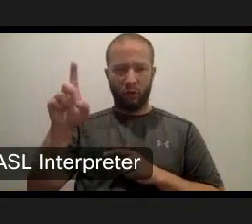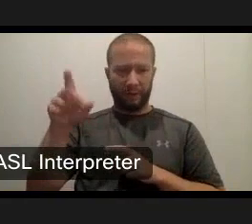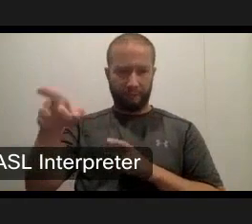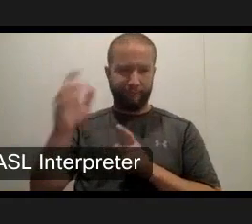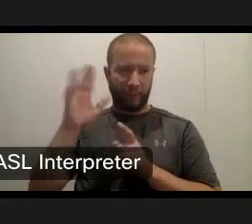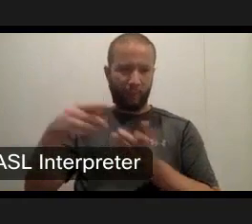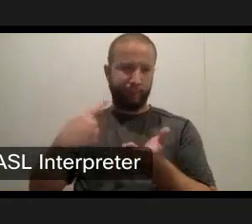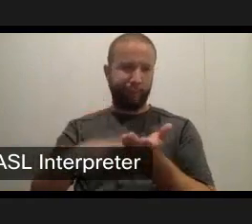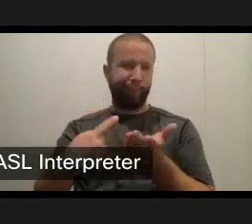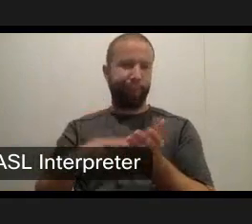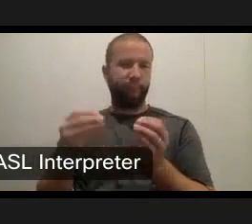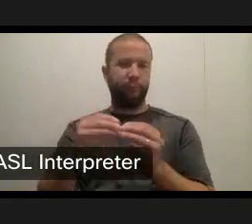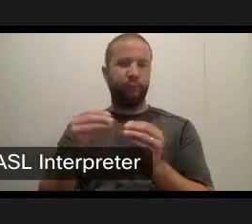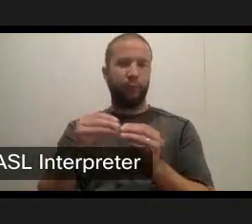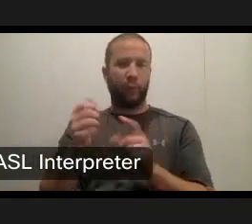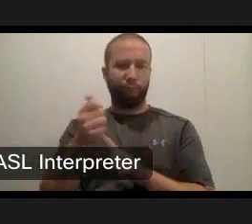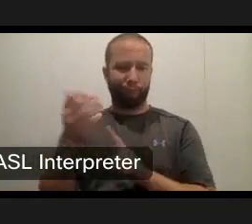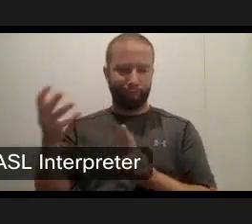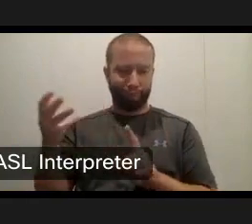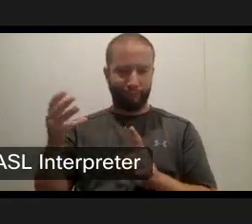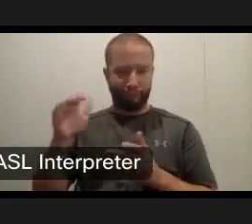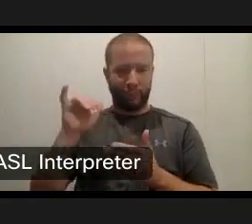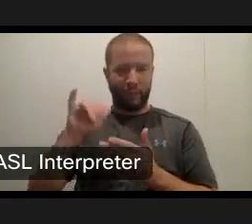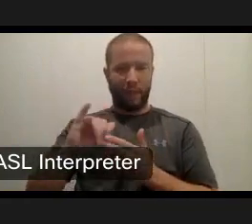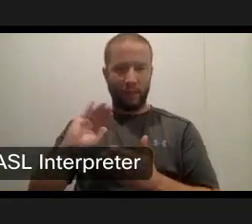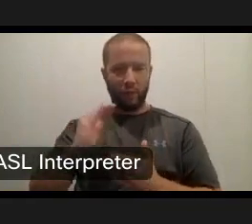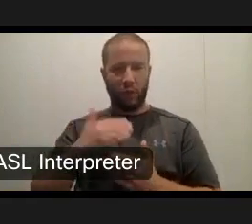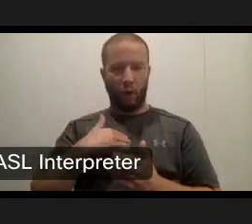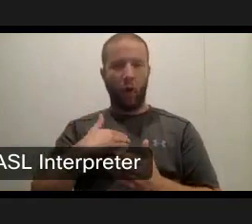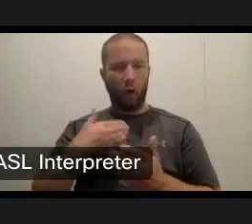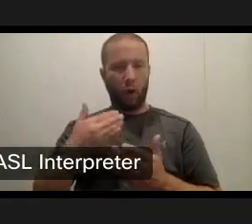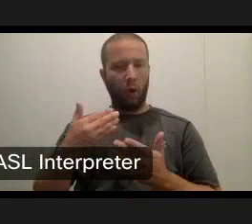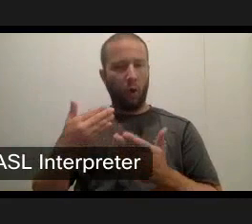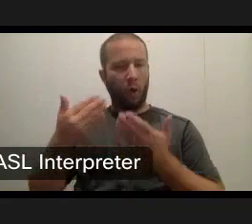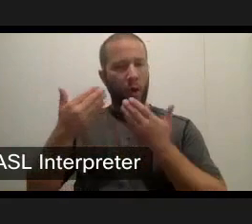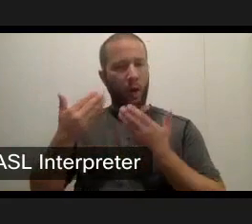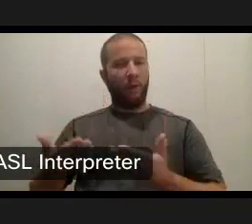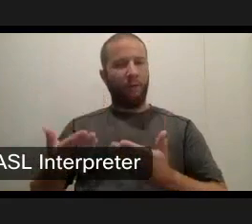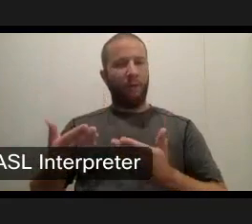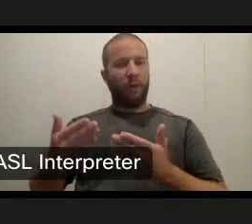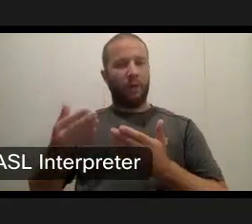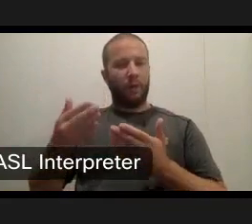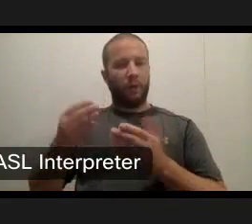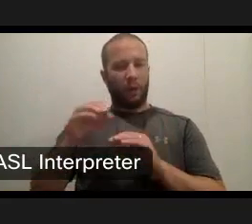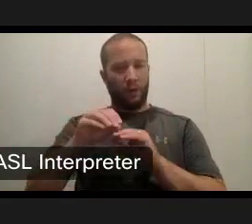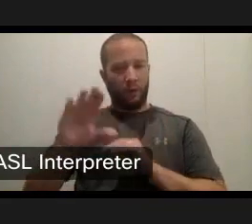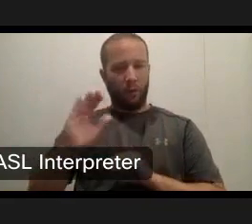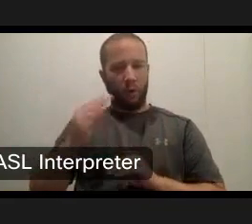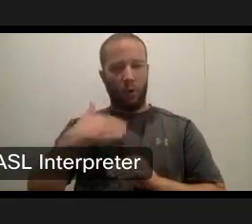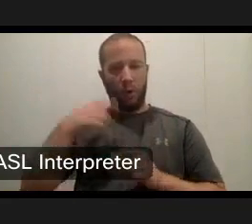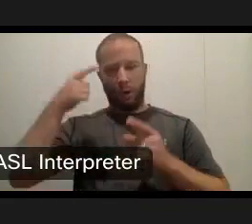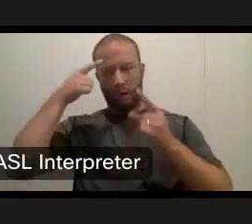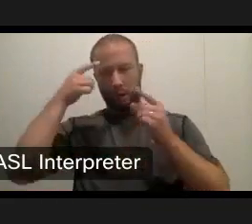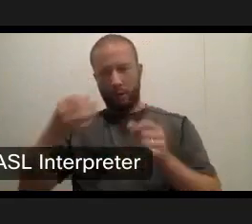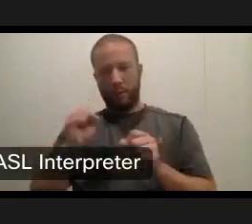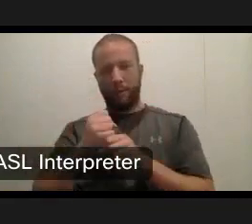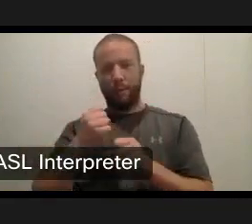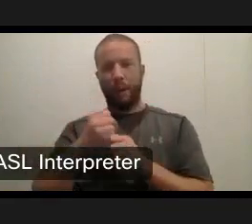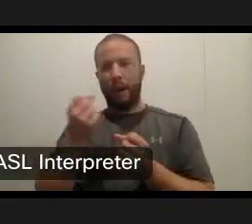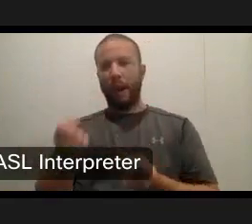some of the that heavily influence some of the um decisions around how much activity we